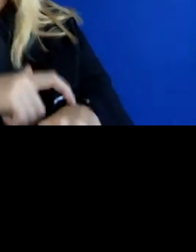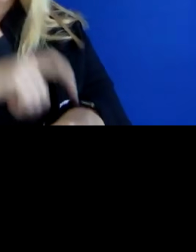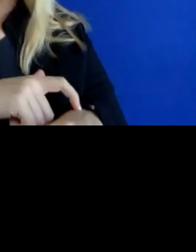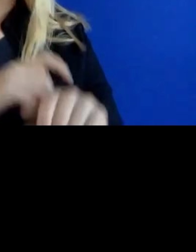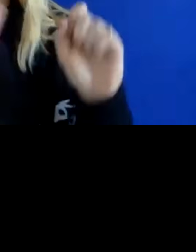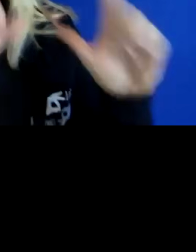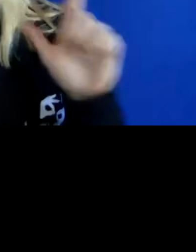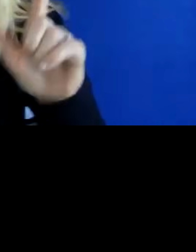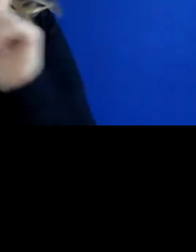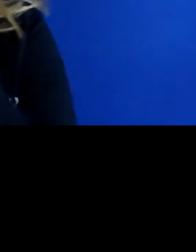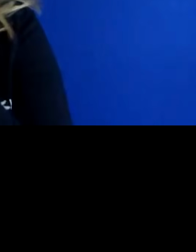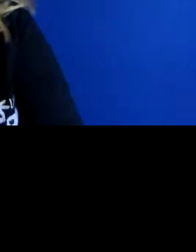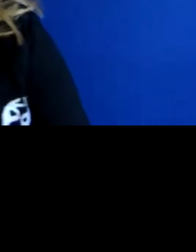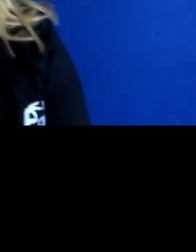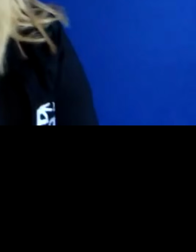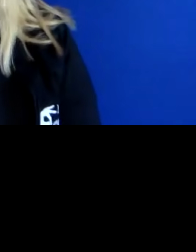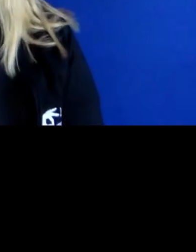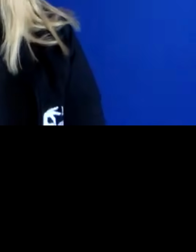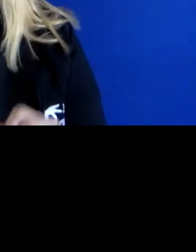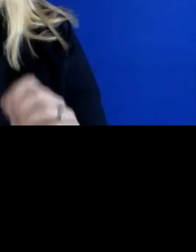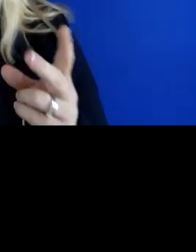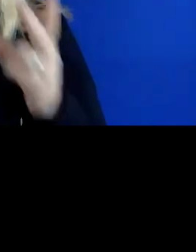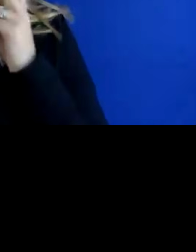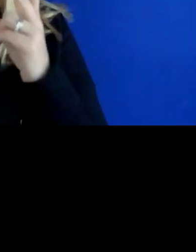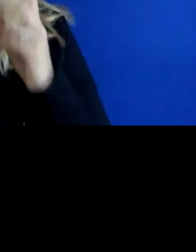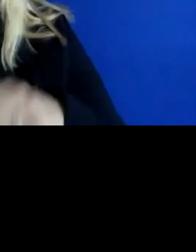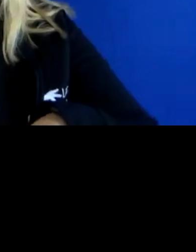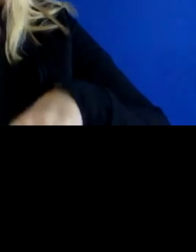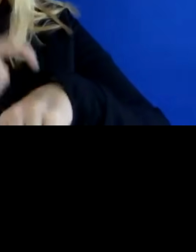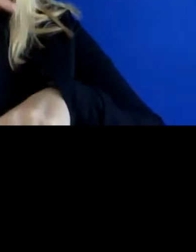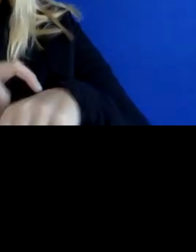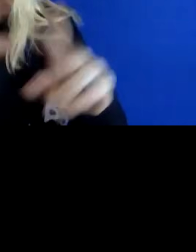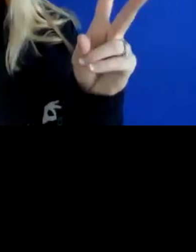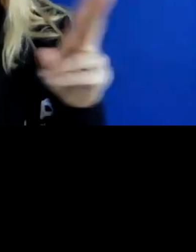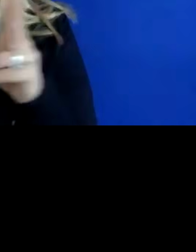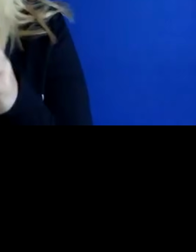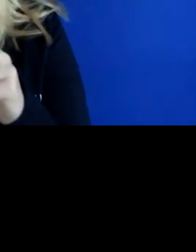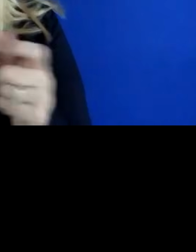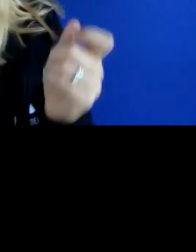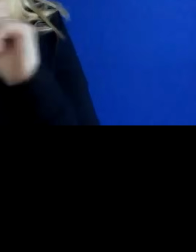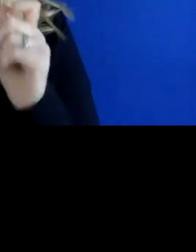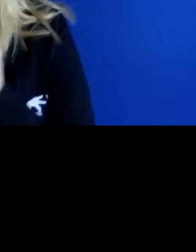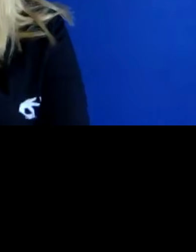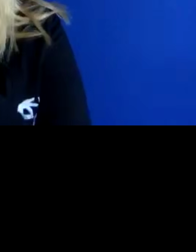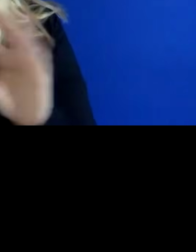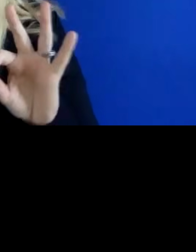Visually you can just adjust timing and edit the text. And I have used it, it is really good.